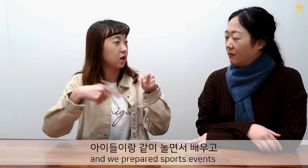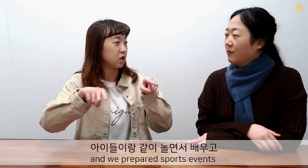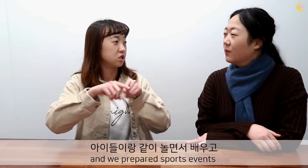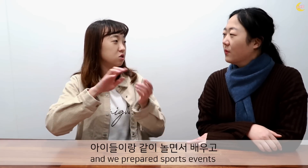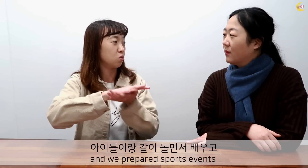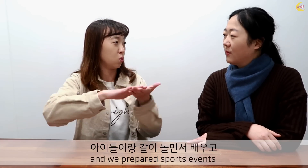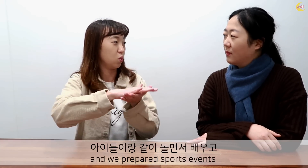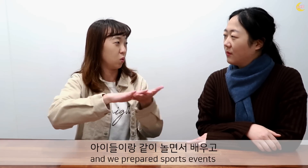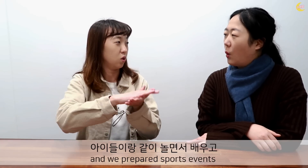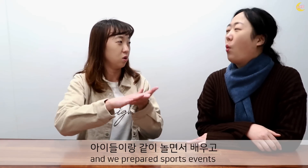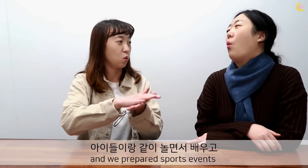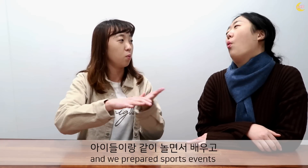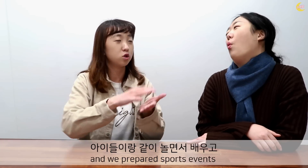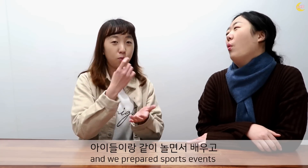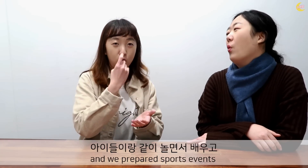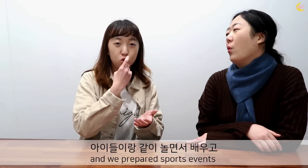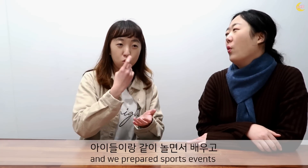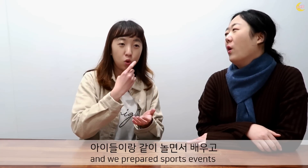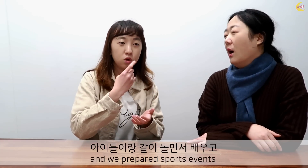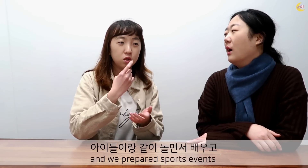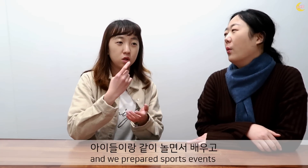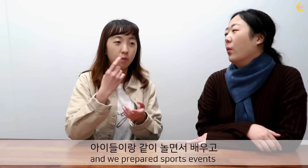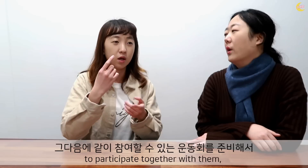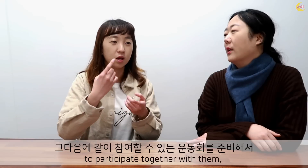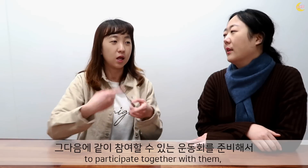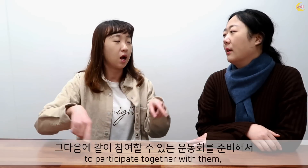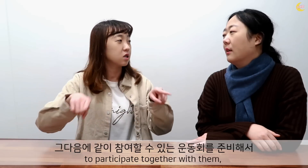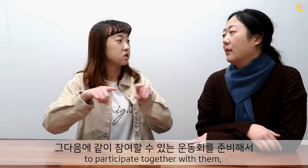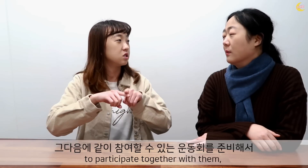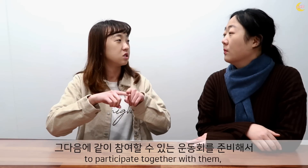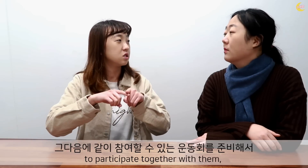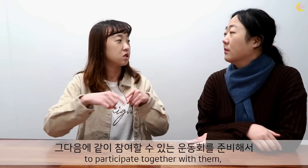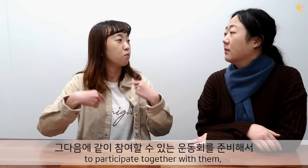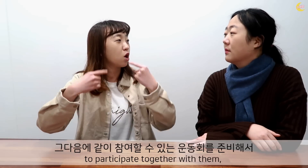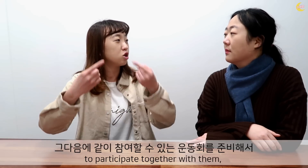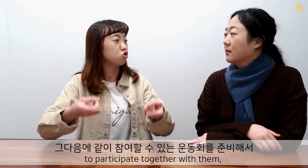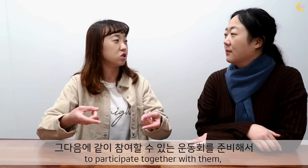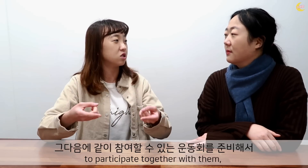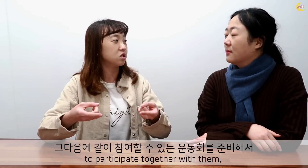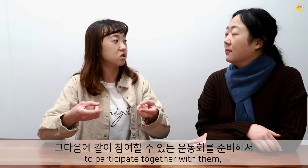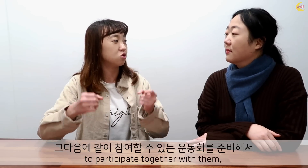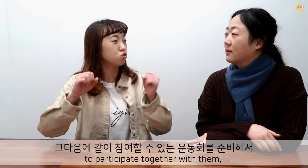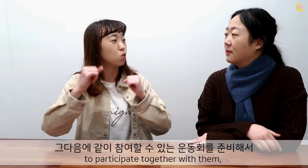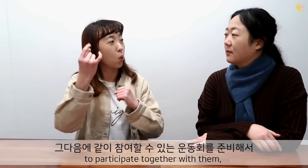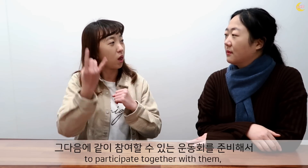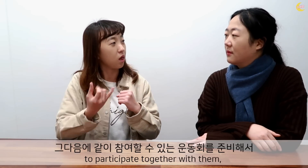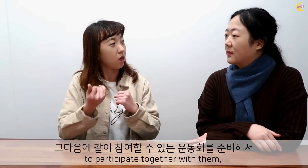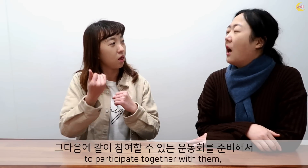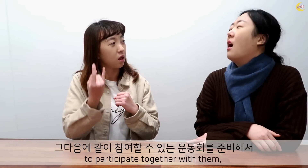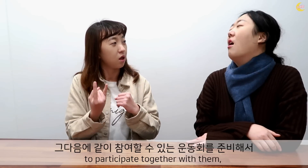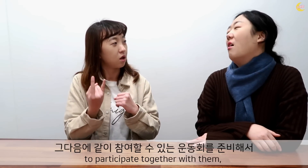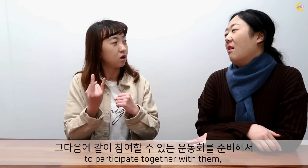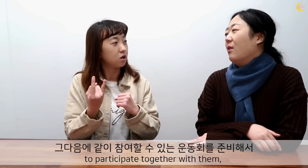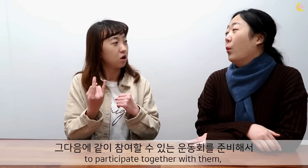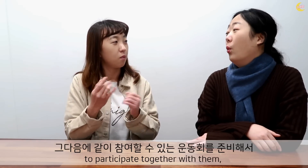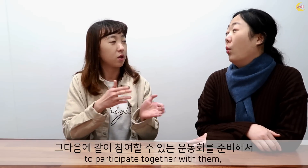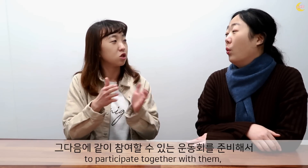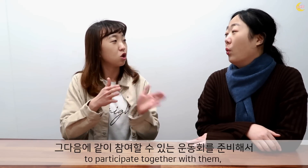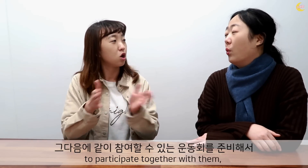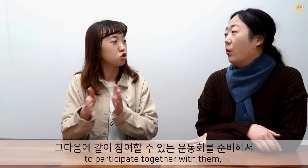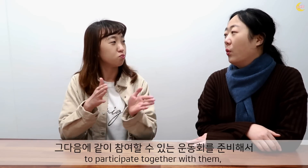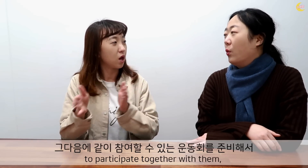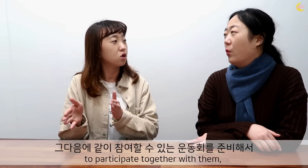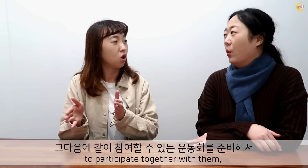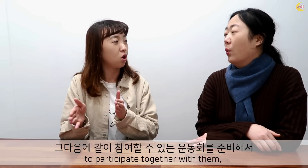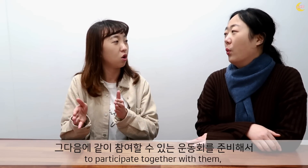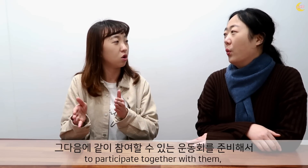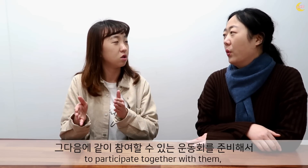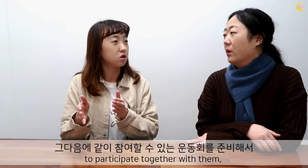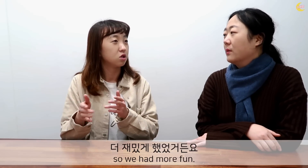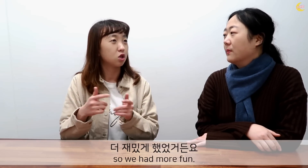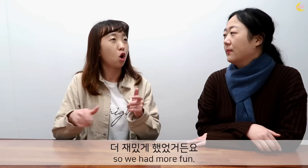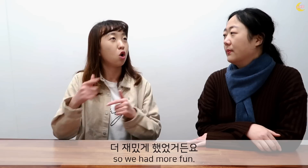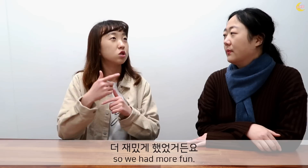and we prepared sports events to participate together with them,